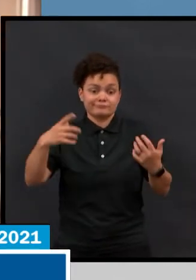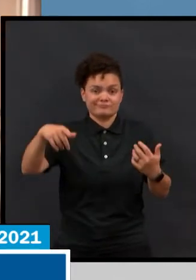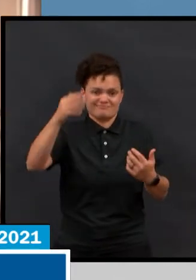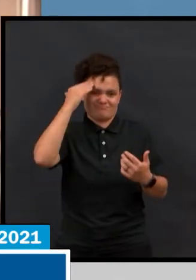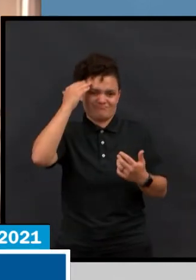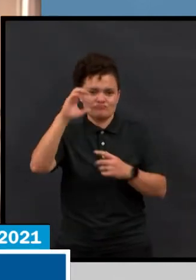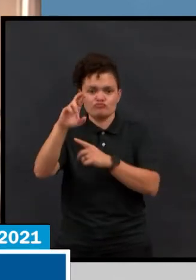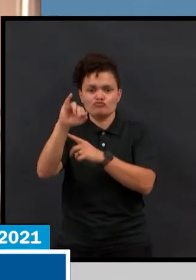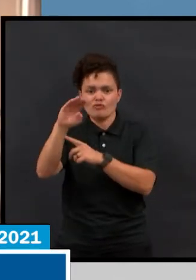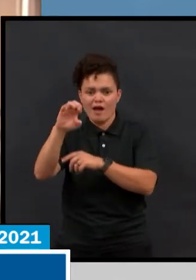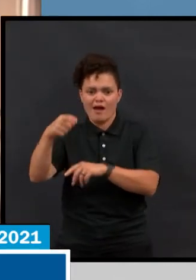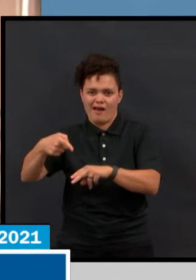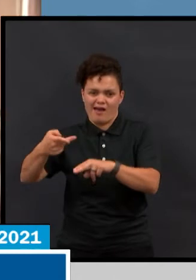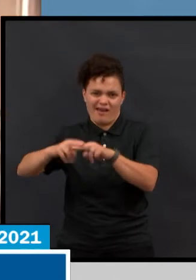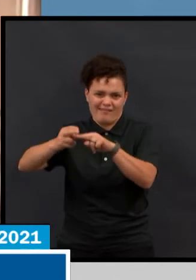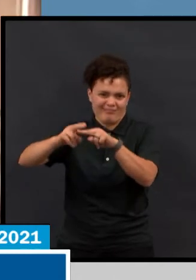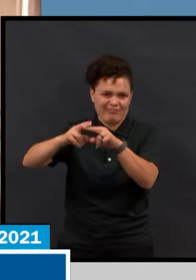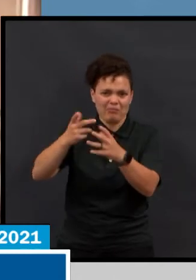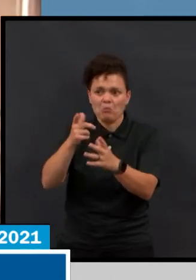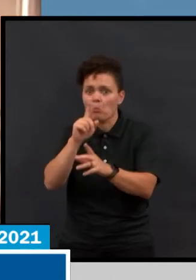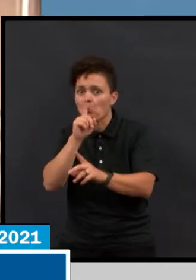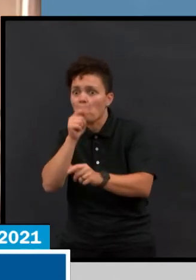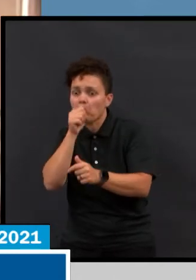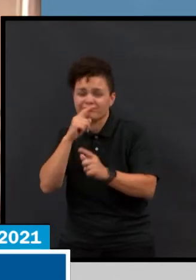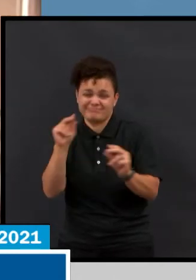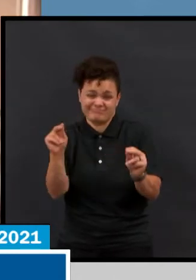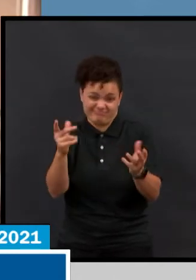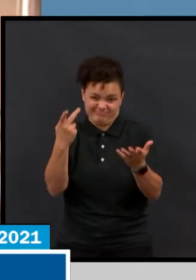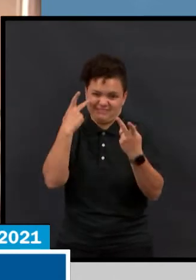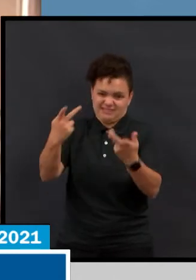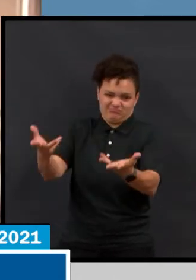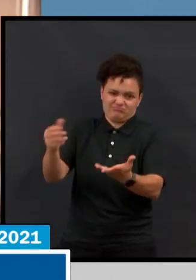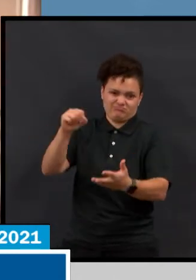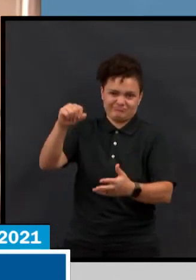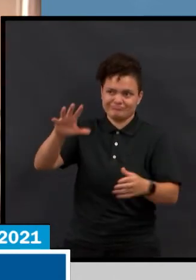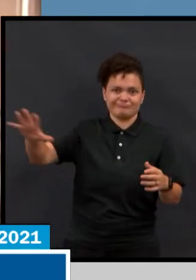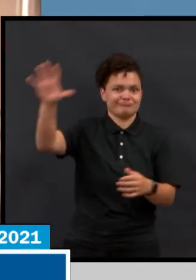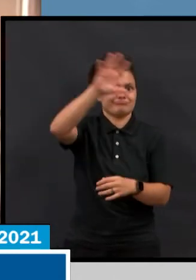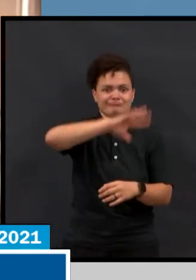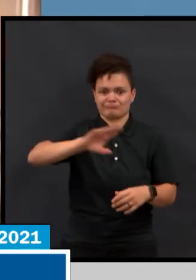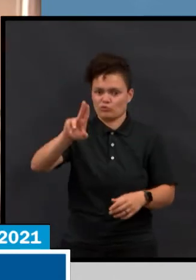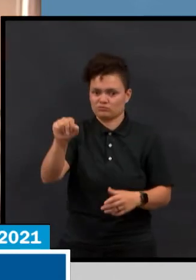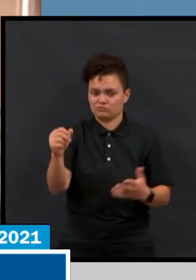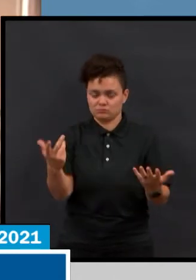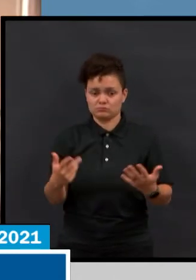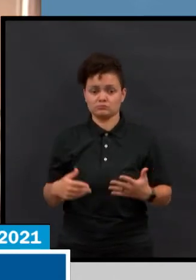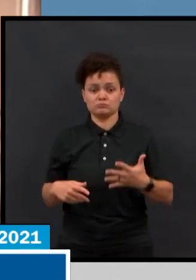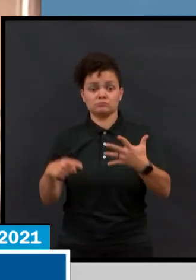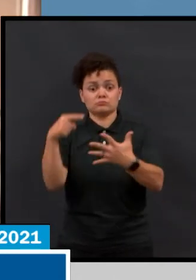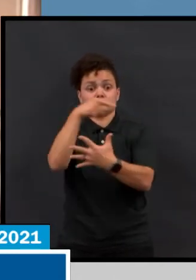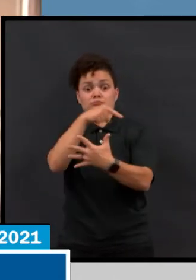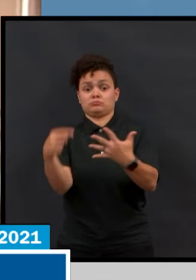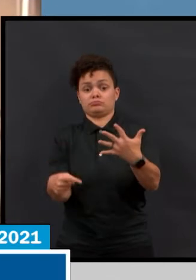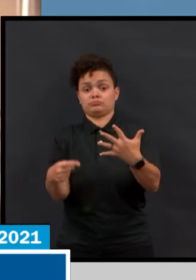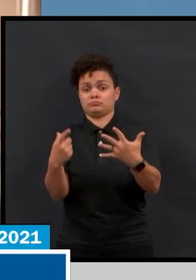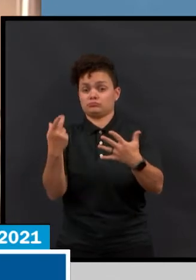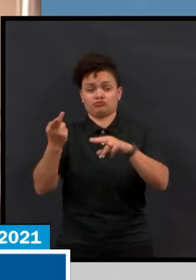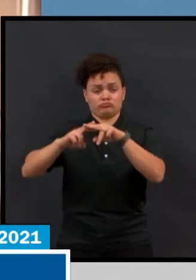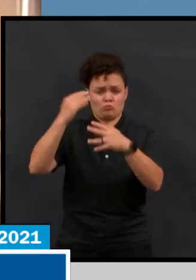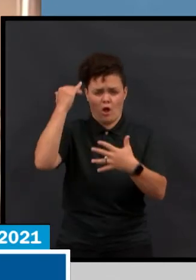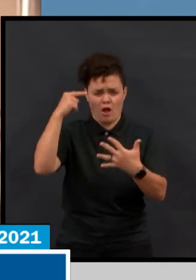is across the country uh the five categories that are driving crime in denver are homicide shootings